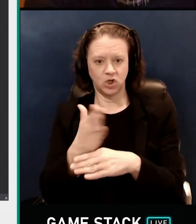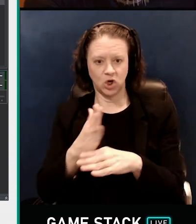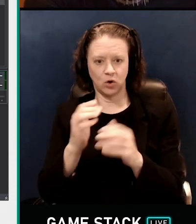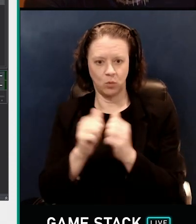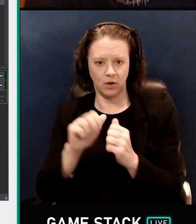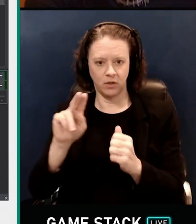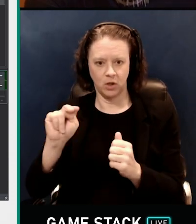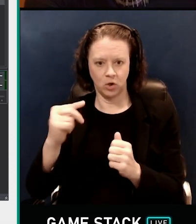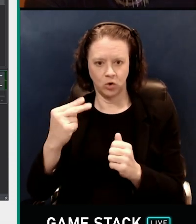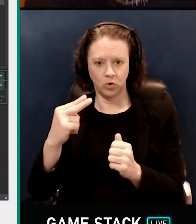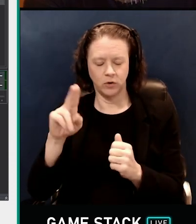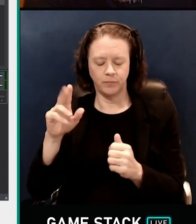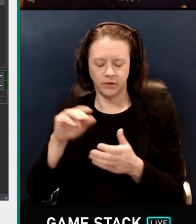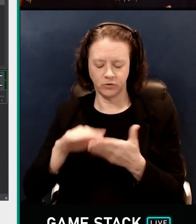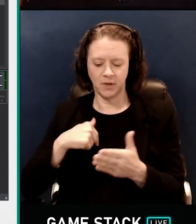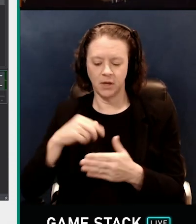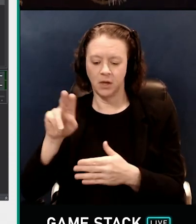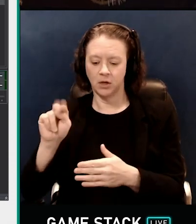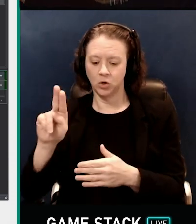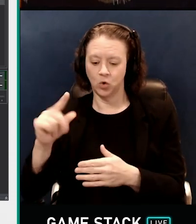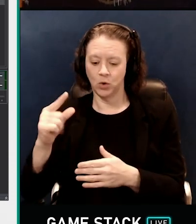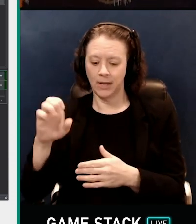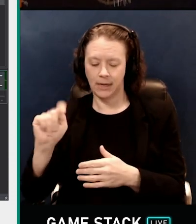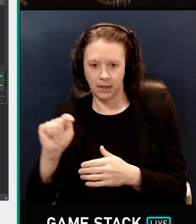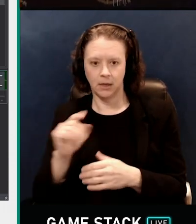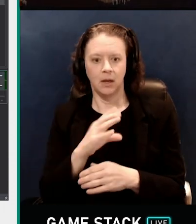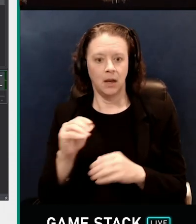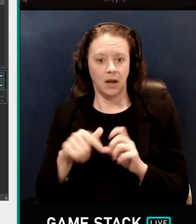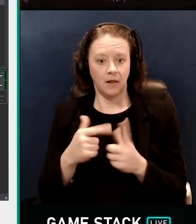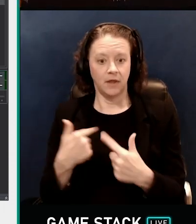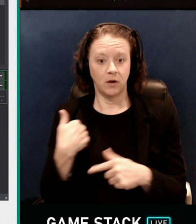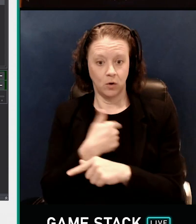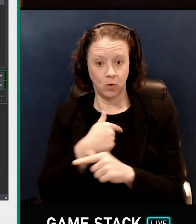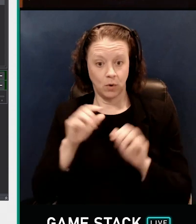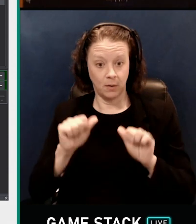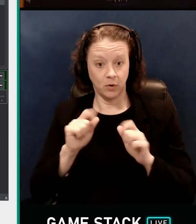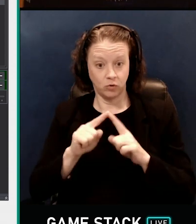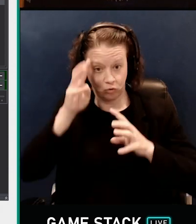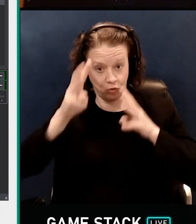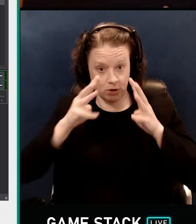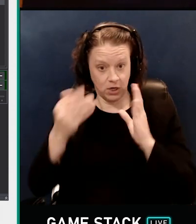With this package, our users and developers are able to create new brains,